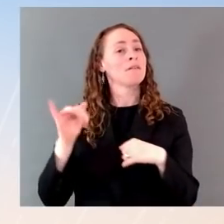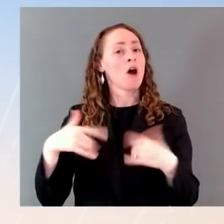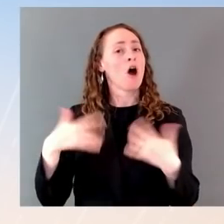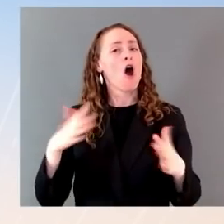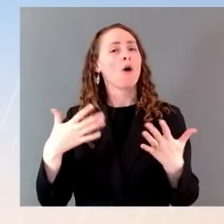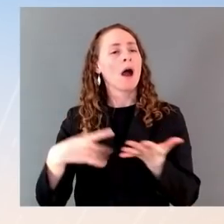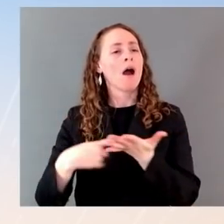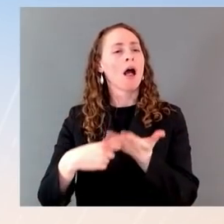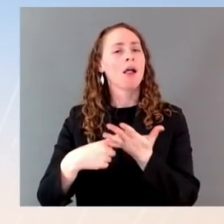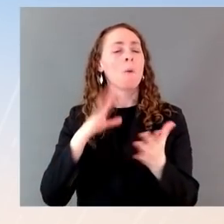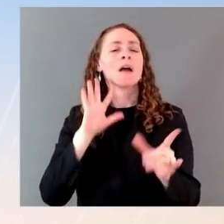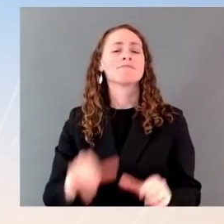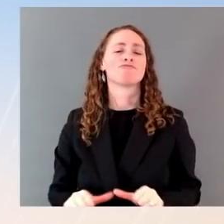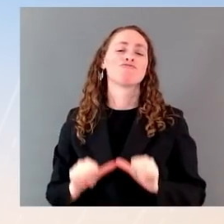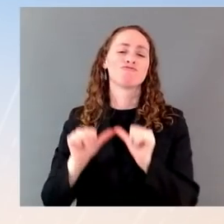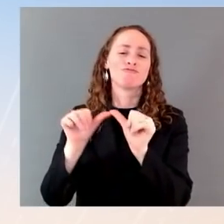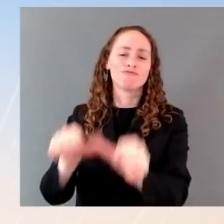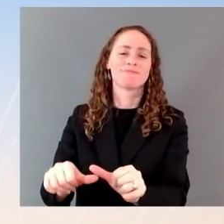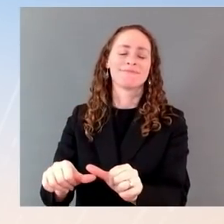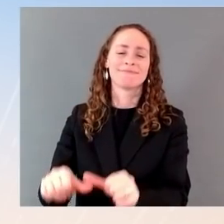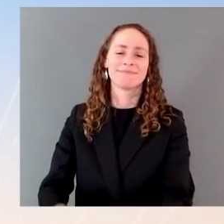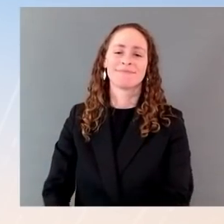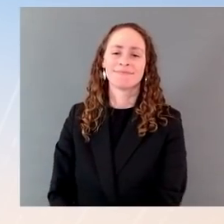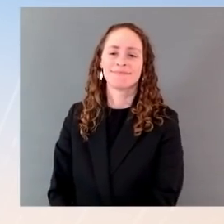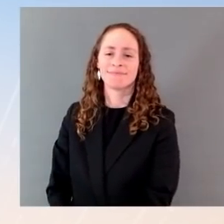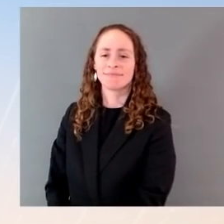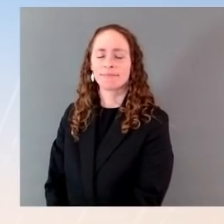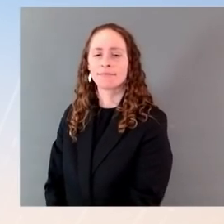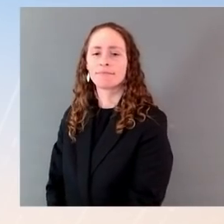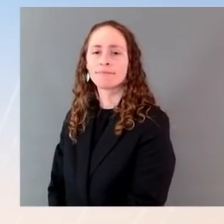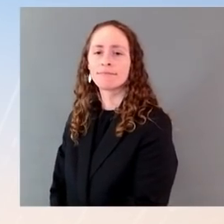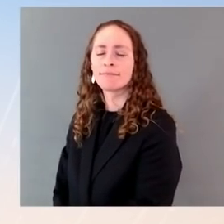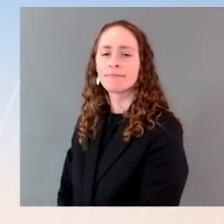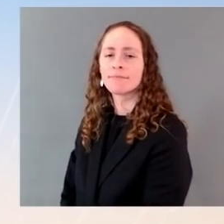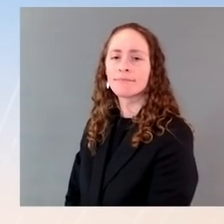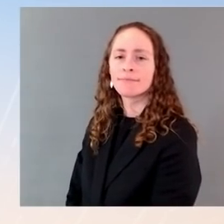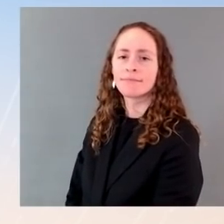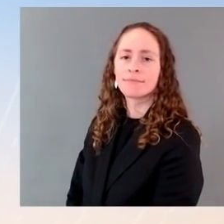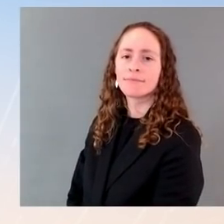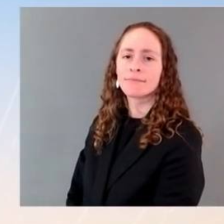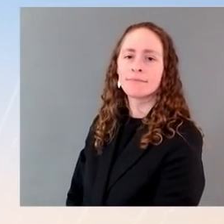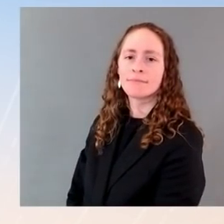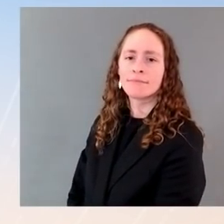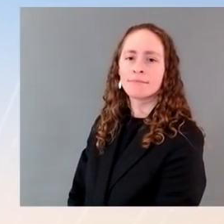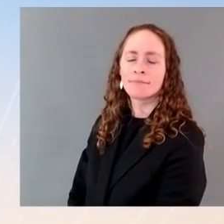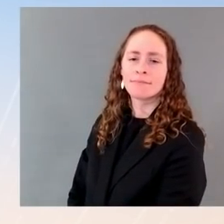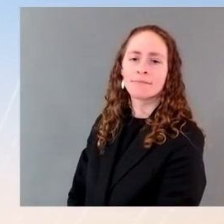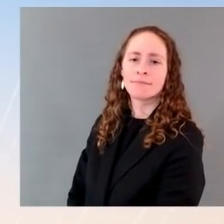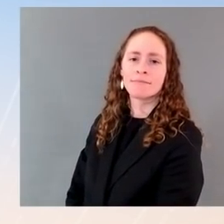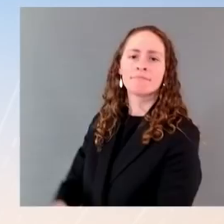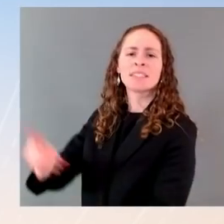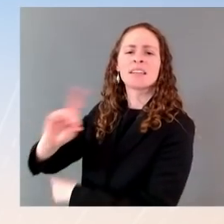are expressing some frustration over Guantanamo Bay -- the detention center there, the prison -- and why it's not --